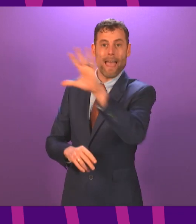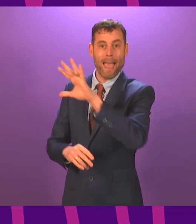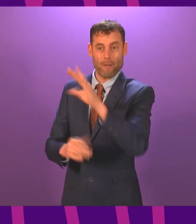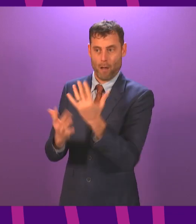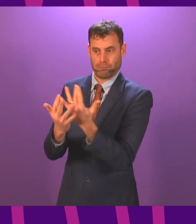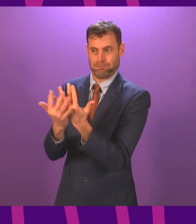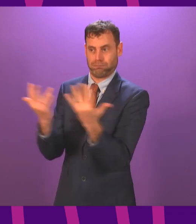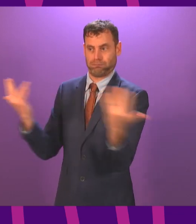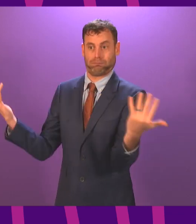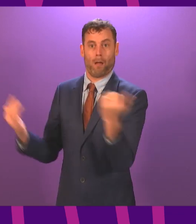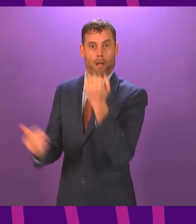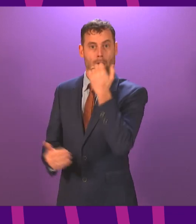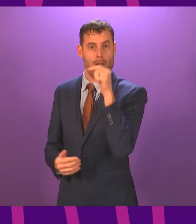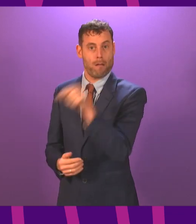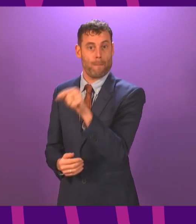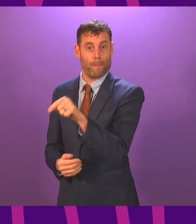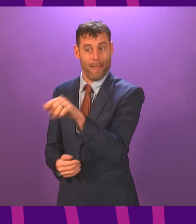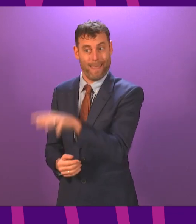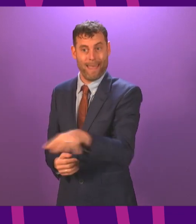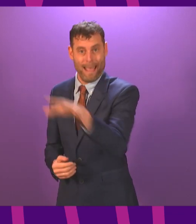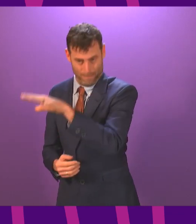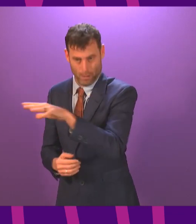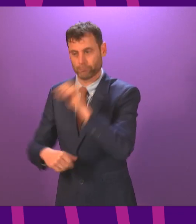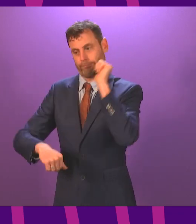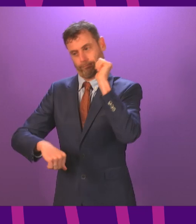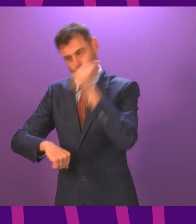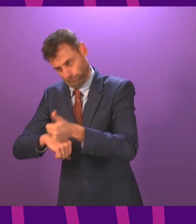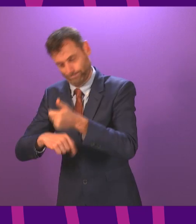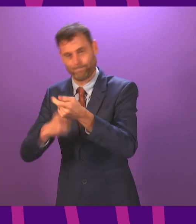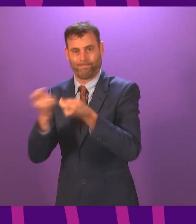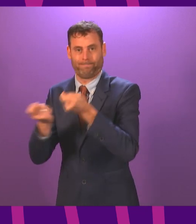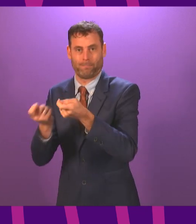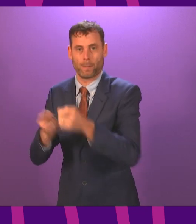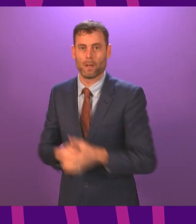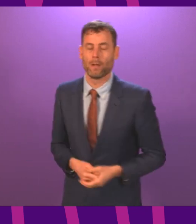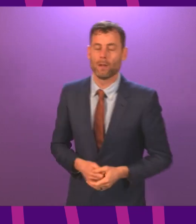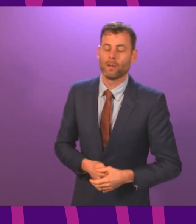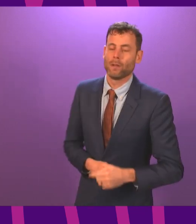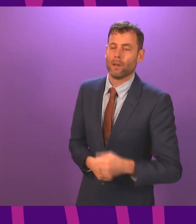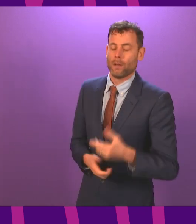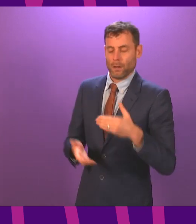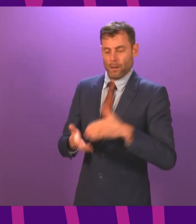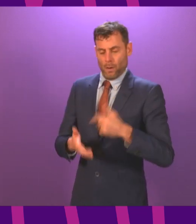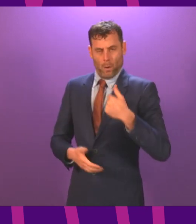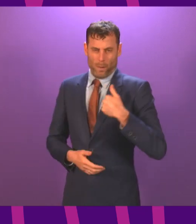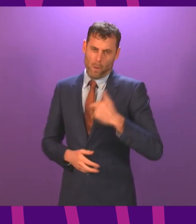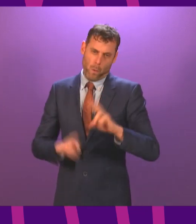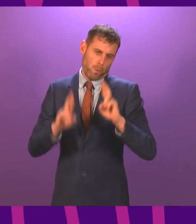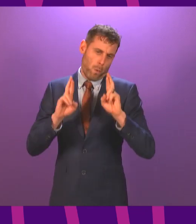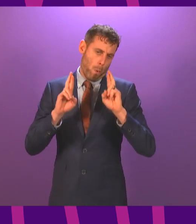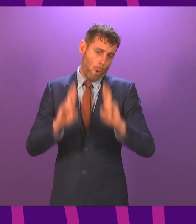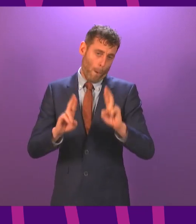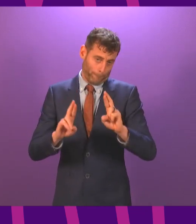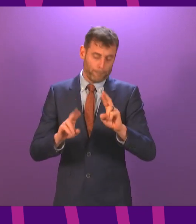Finally, I reiterate that—subject to regulatory decisions—we remain hopeful that, even before